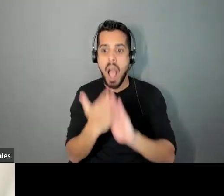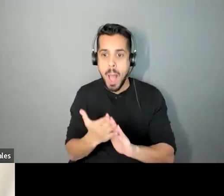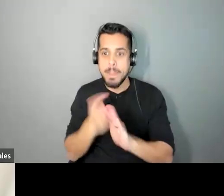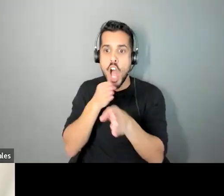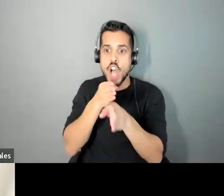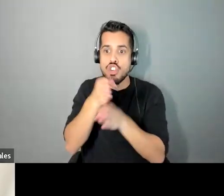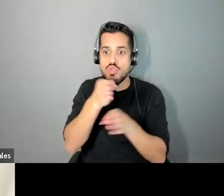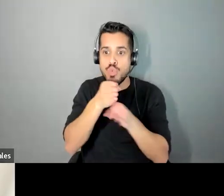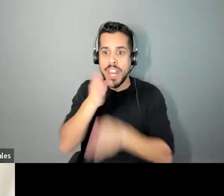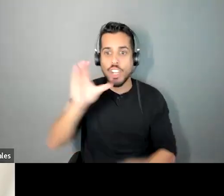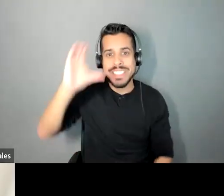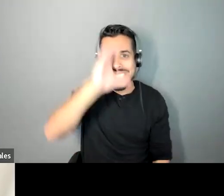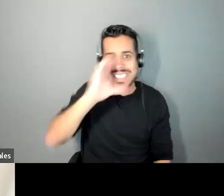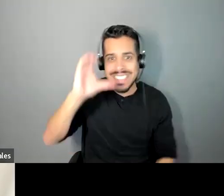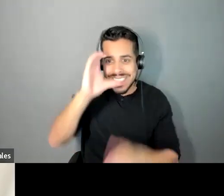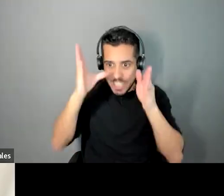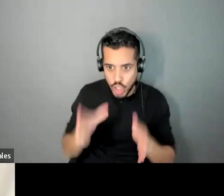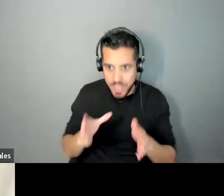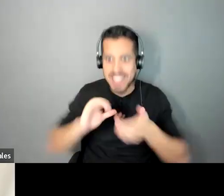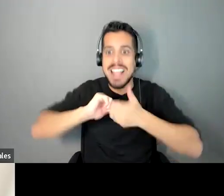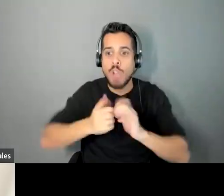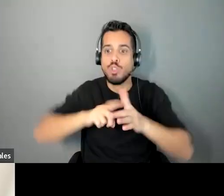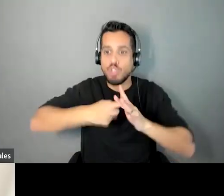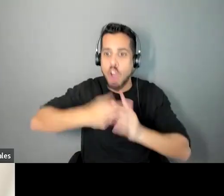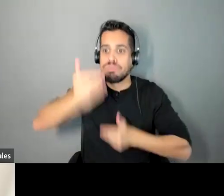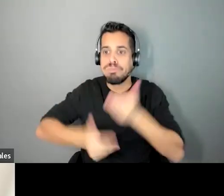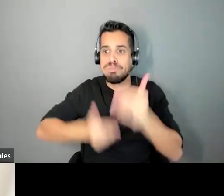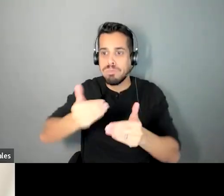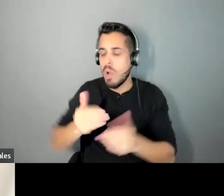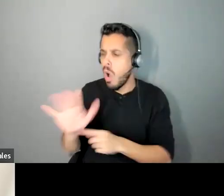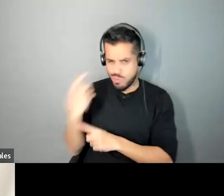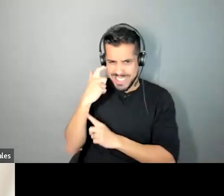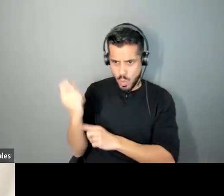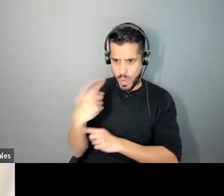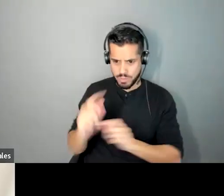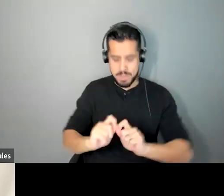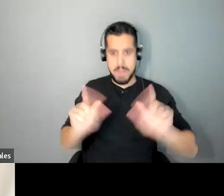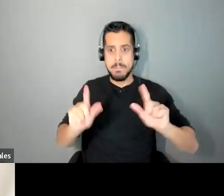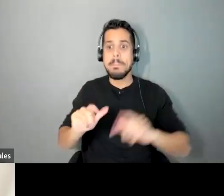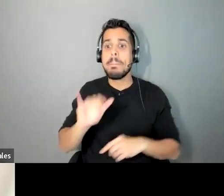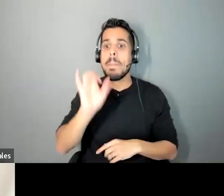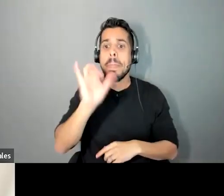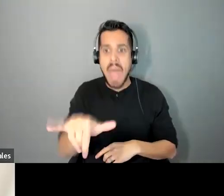And that's literally how you get the ball rolling with us. Um... great question there about what's one of the most interesting things,